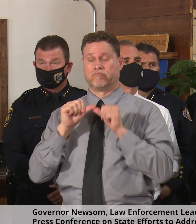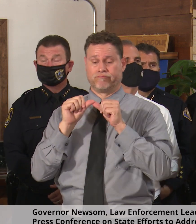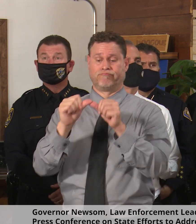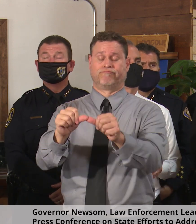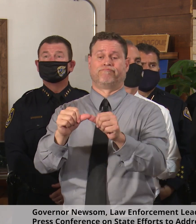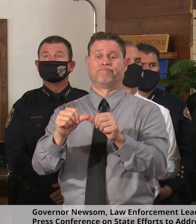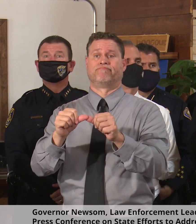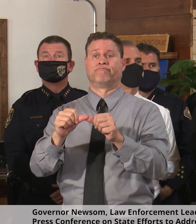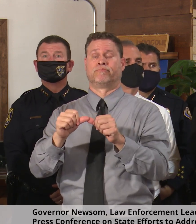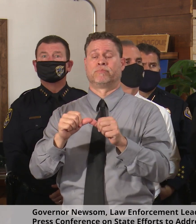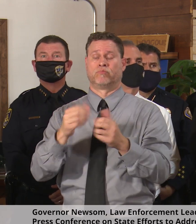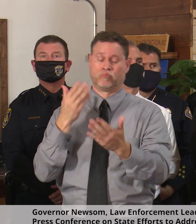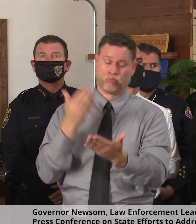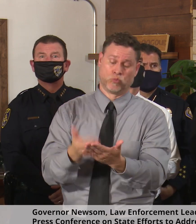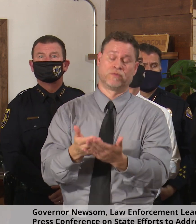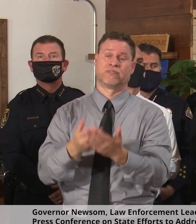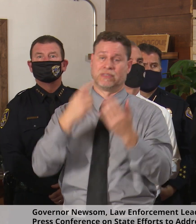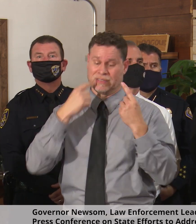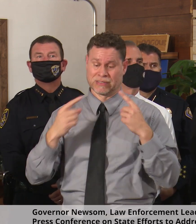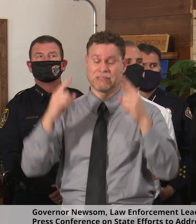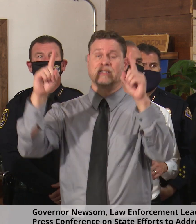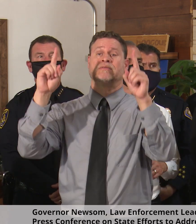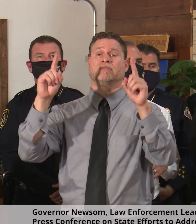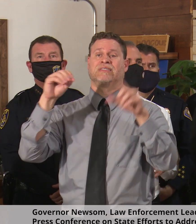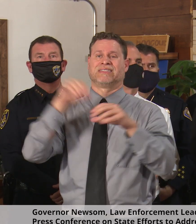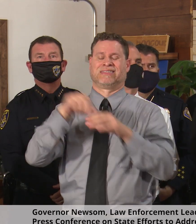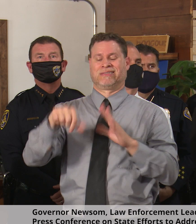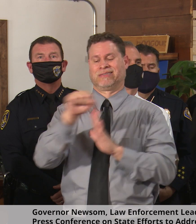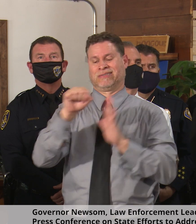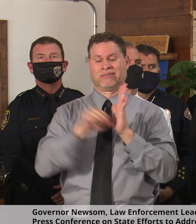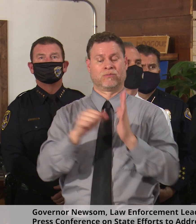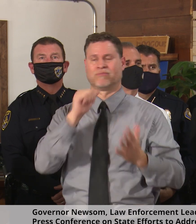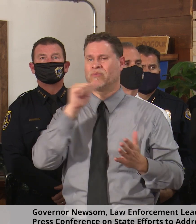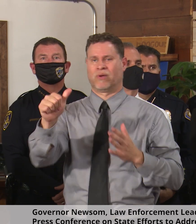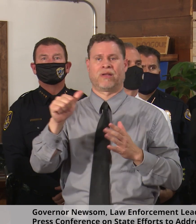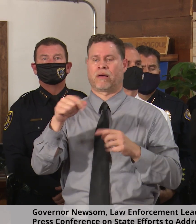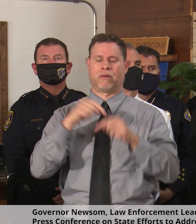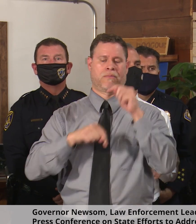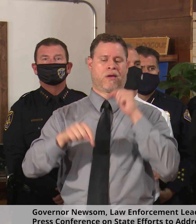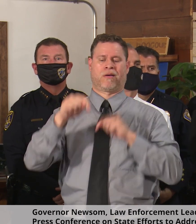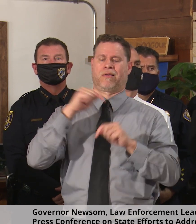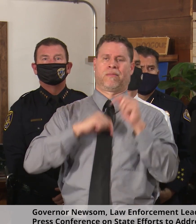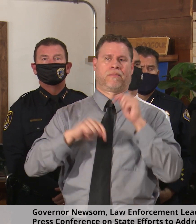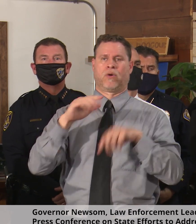that have proven successful in this state. We are not going to back up on our commitment to